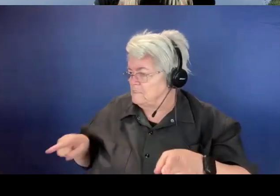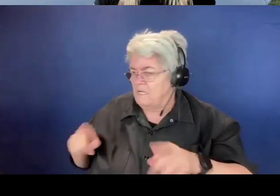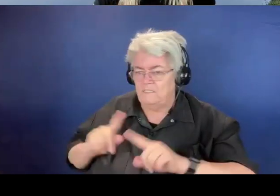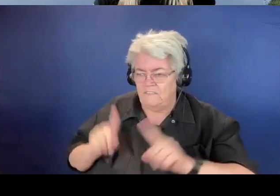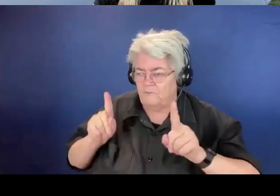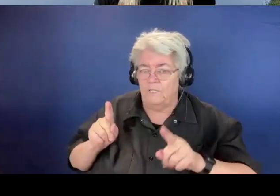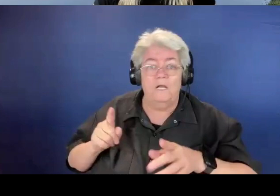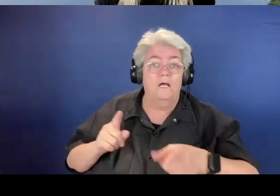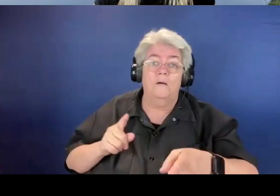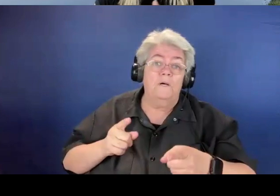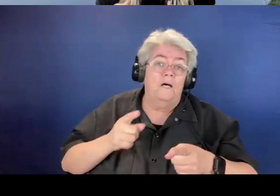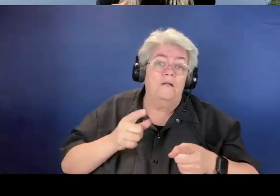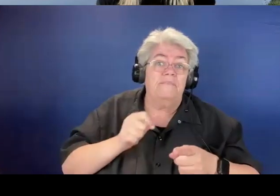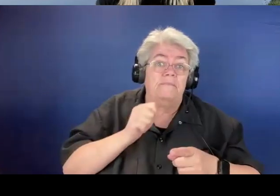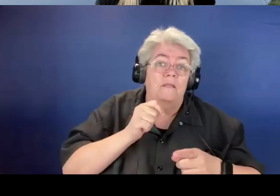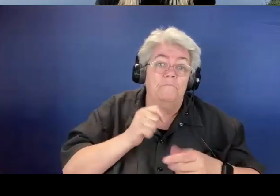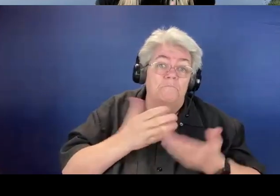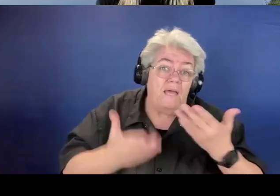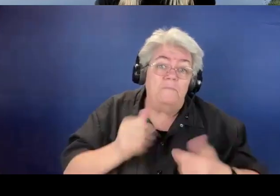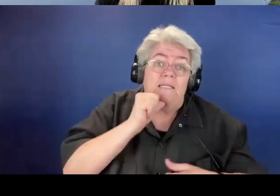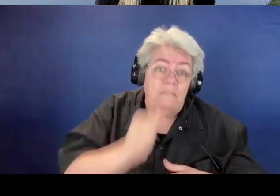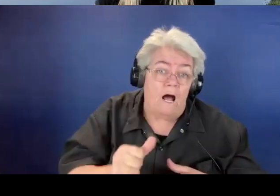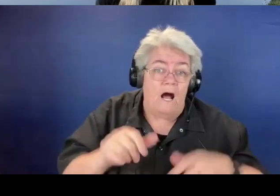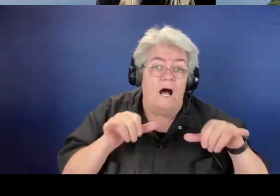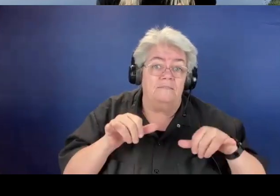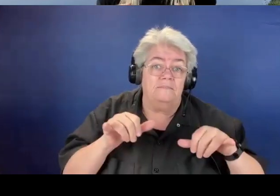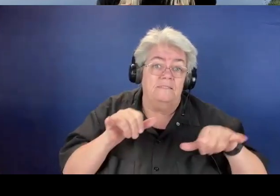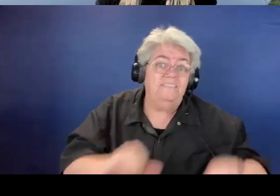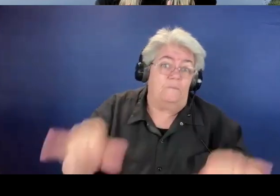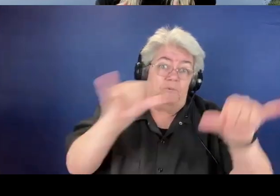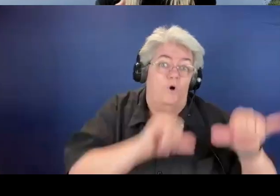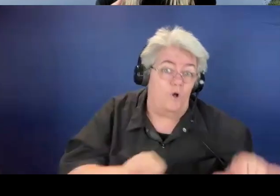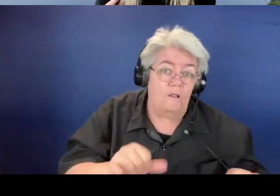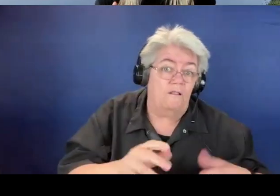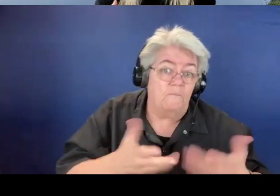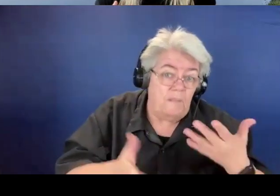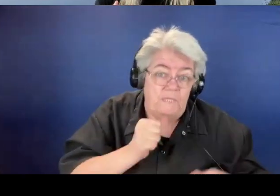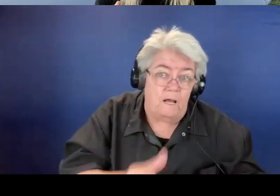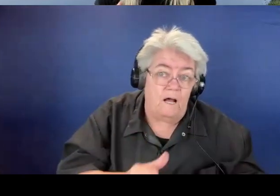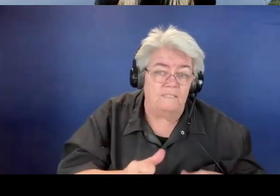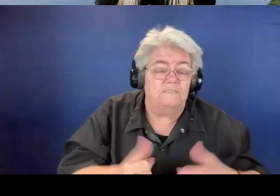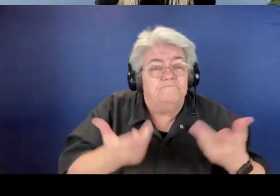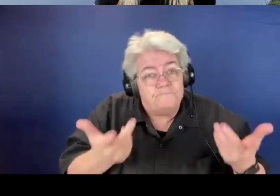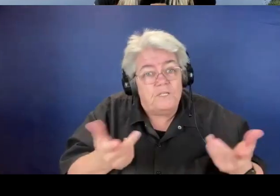to a possibility of a true speech or language disorder being present.